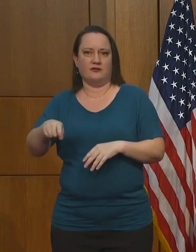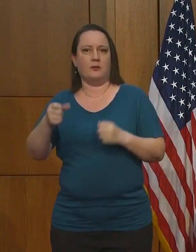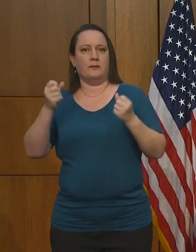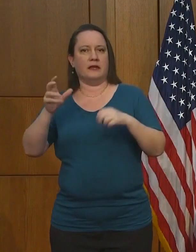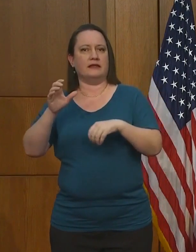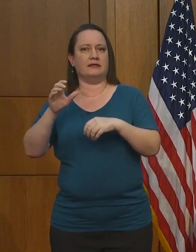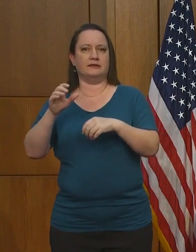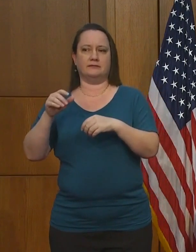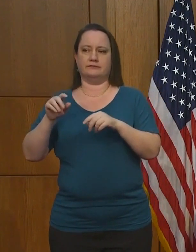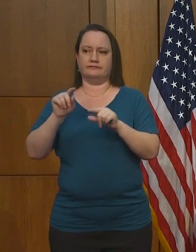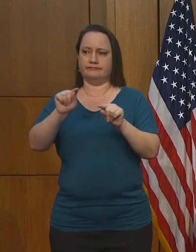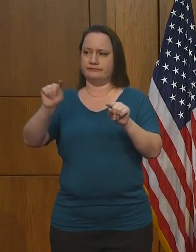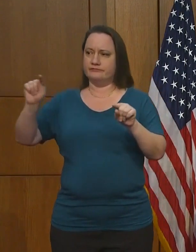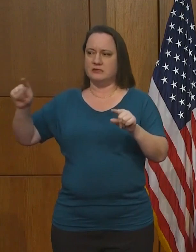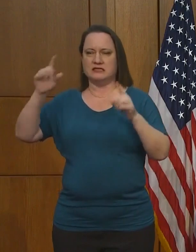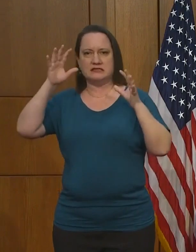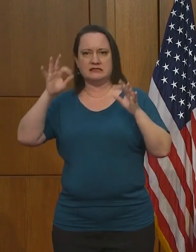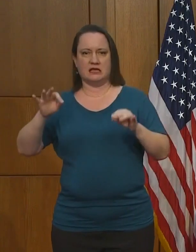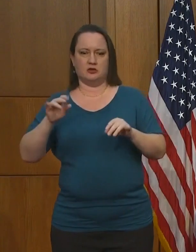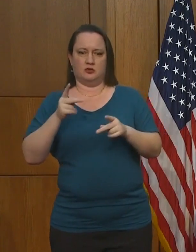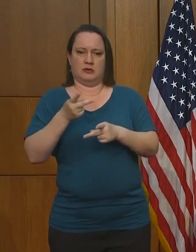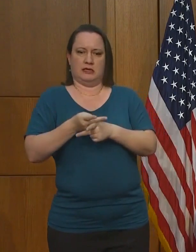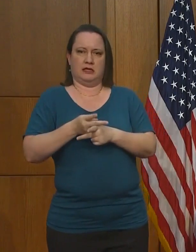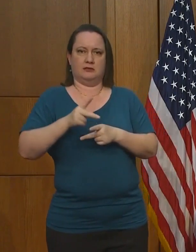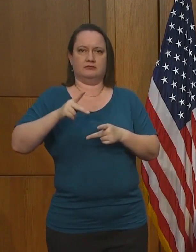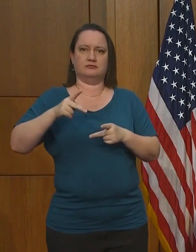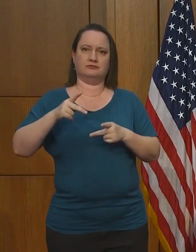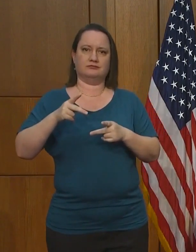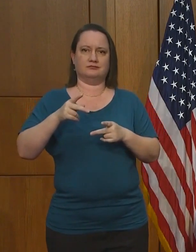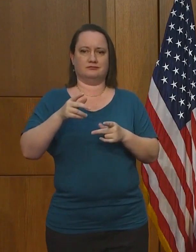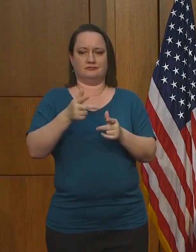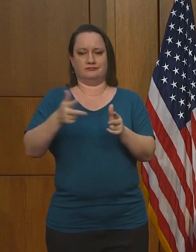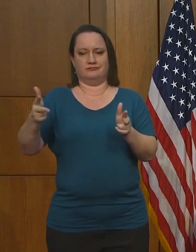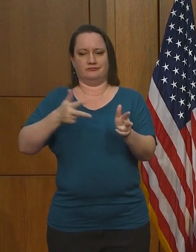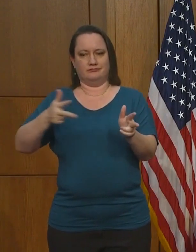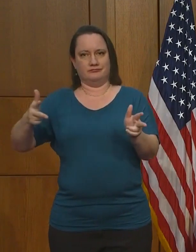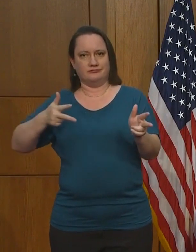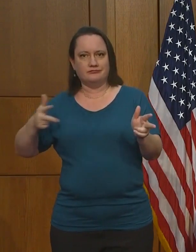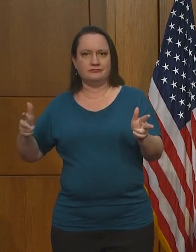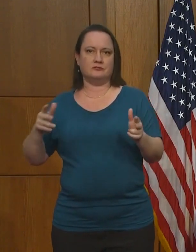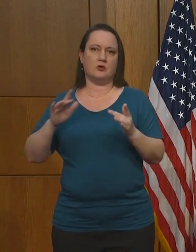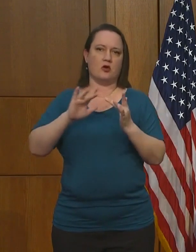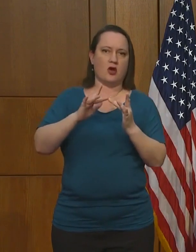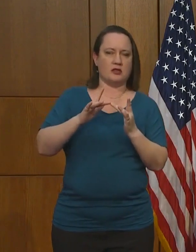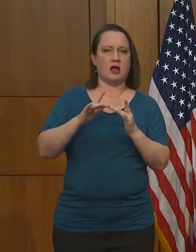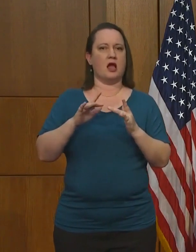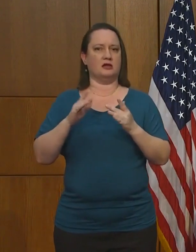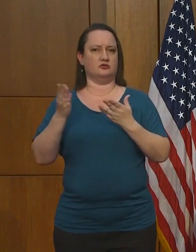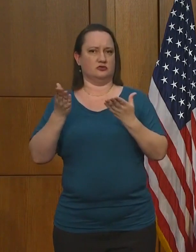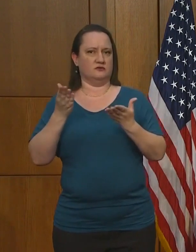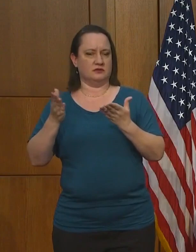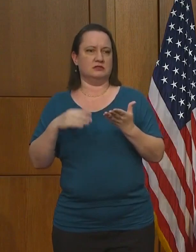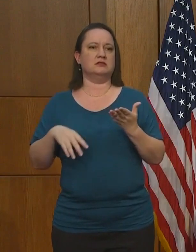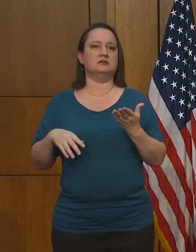THOSE NEW GUIDELINES THAT DOESN'T MEAN THAT THEY HAVE TO SO IF THEY'RE MORE COMFORTABLE- CONTINUING THAT PRACTICE IS THAT THEY'VE BEEN USING OVER